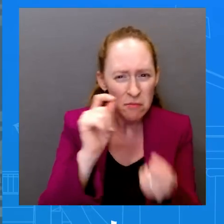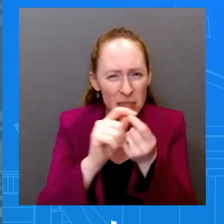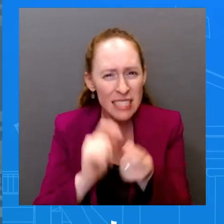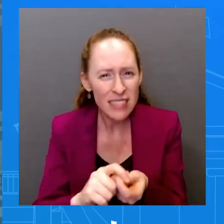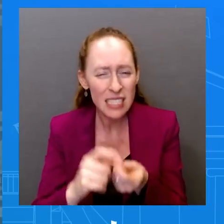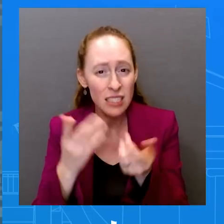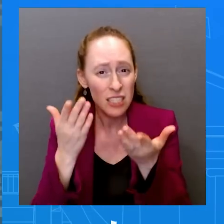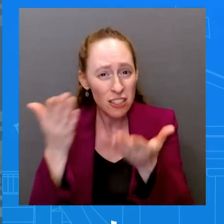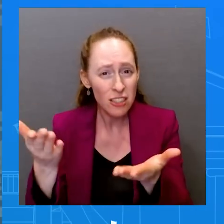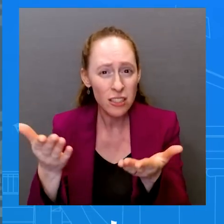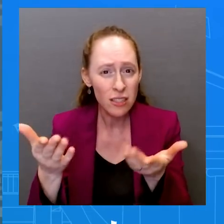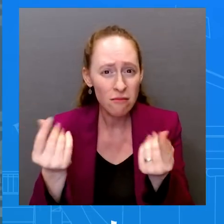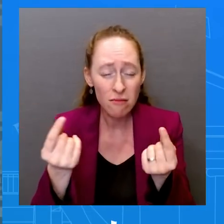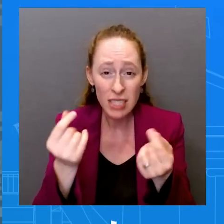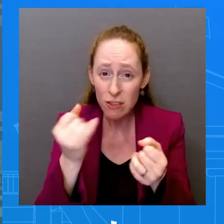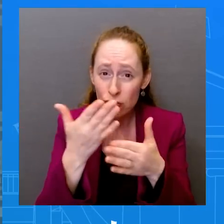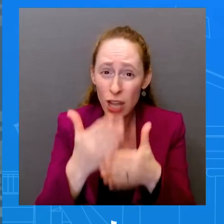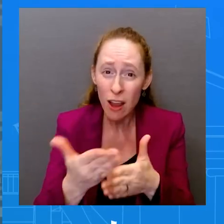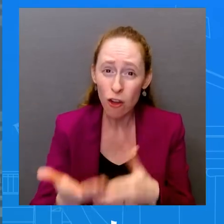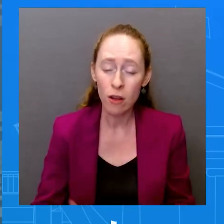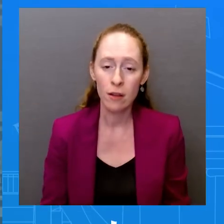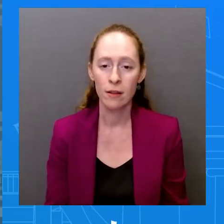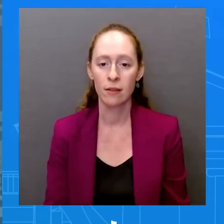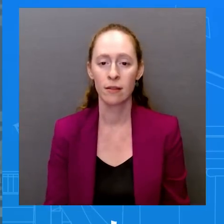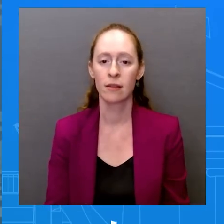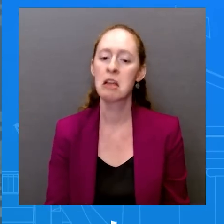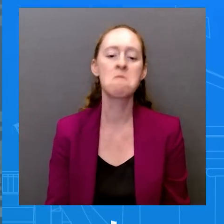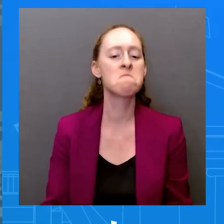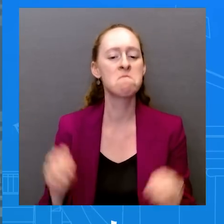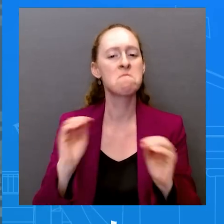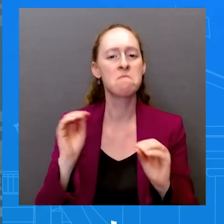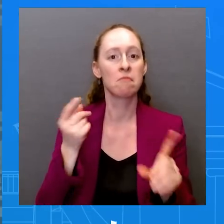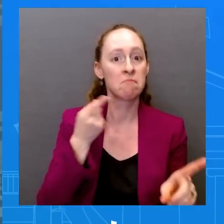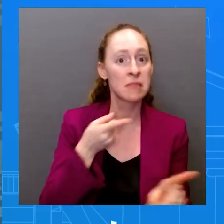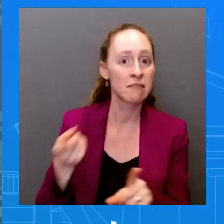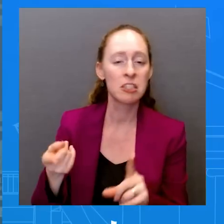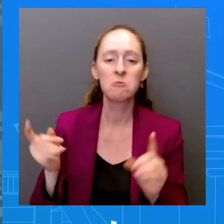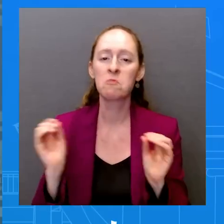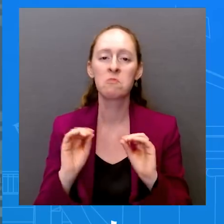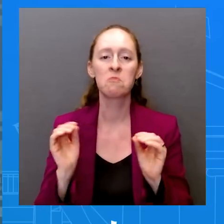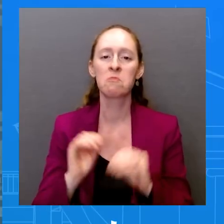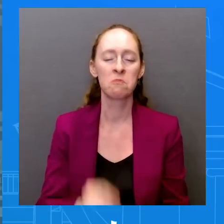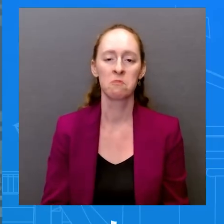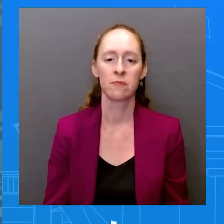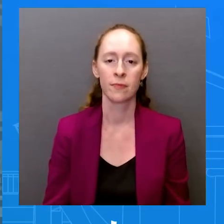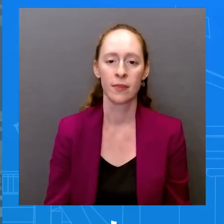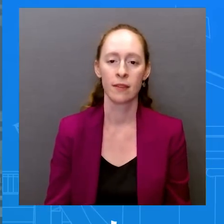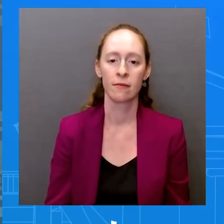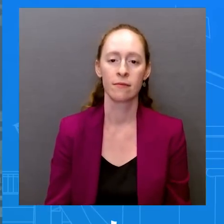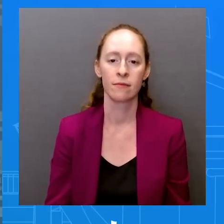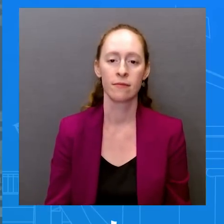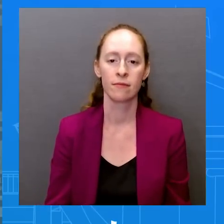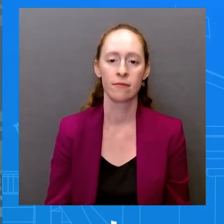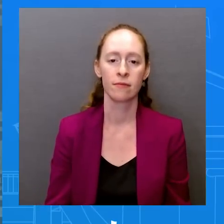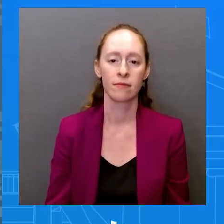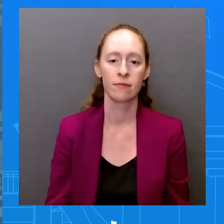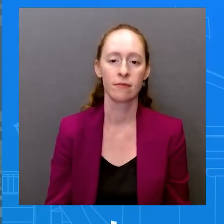Look, again, the roundtable is the largest discussion about the harms of tech companies, as you just started in your question,